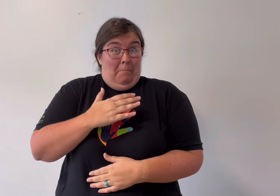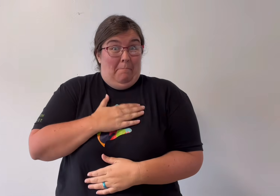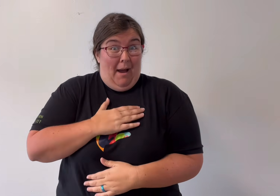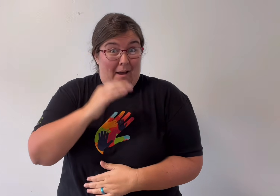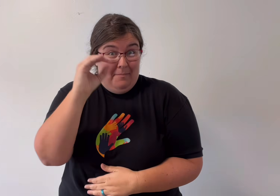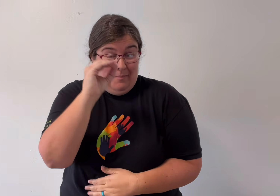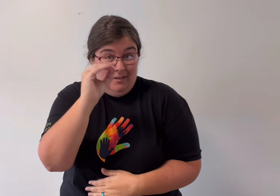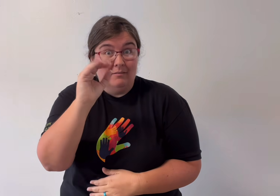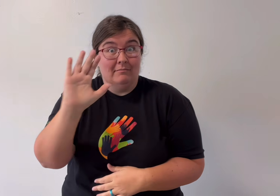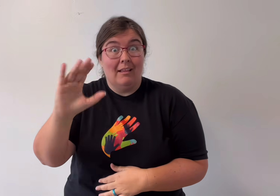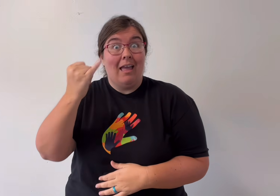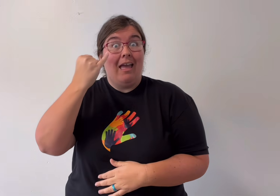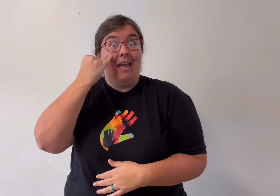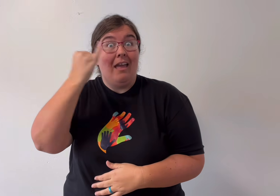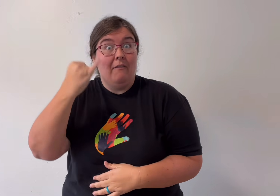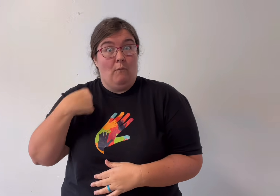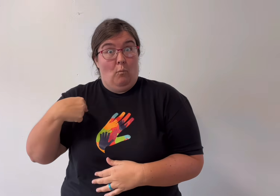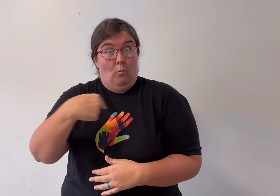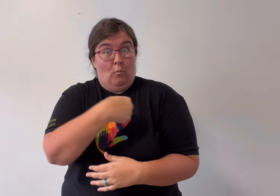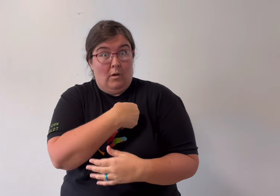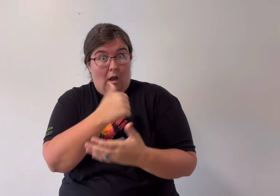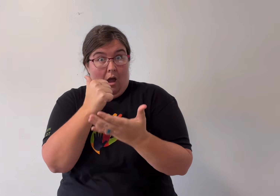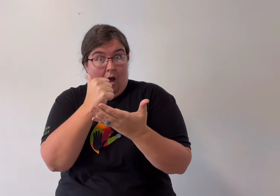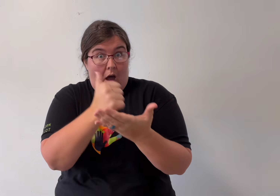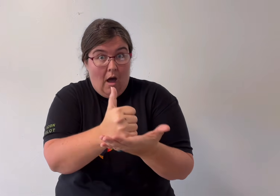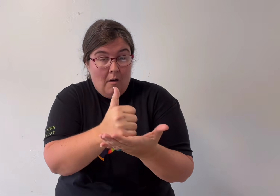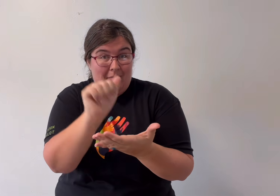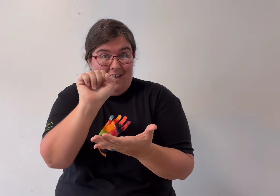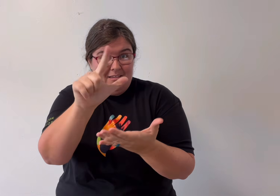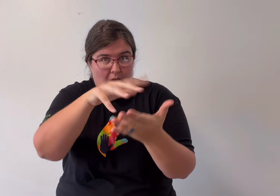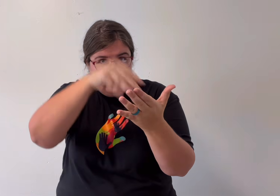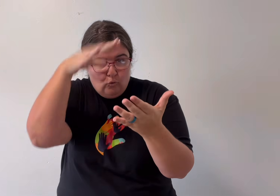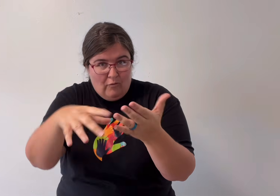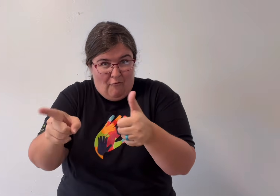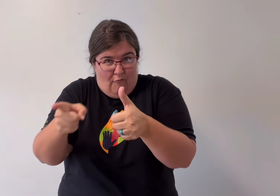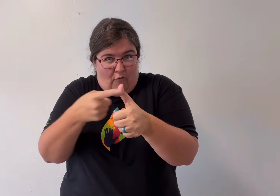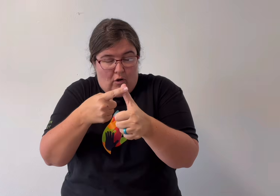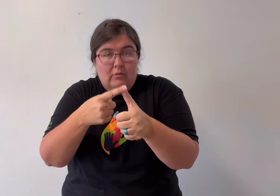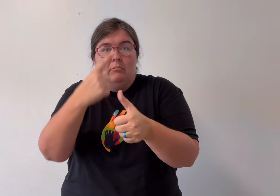So, in my opinion, we help ASL students when we first help them